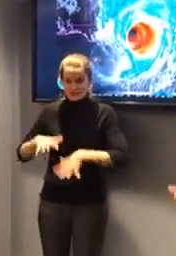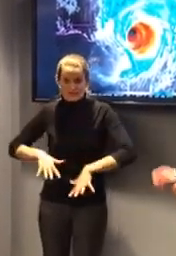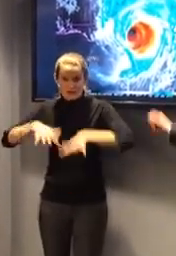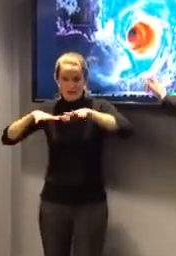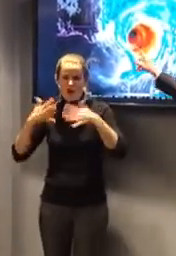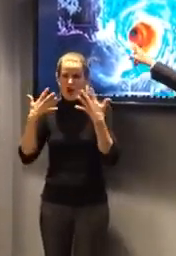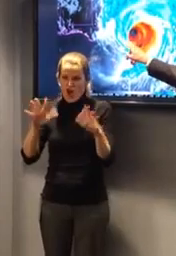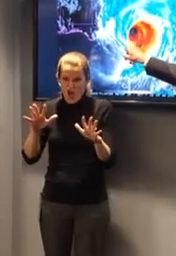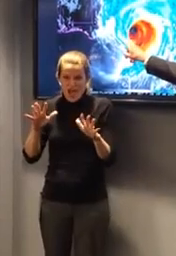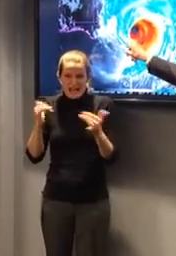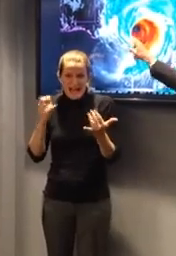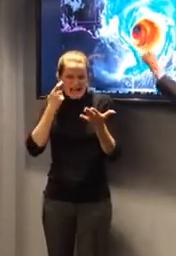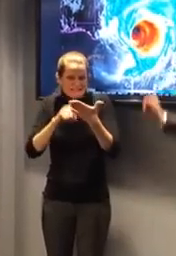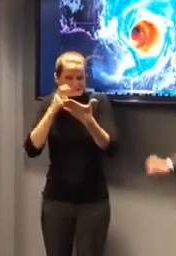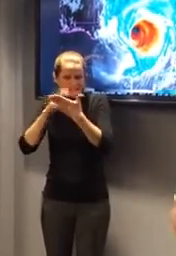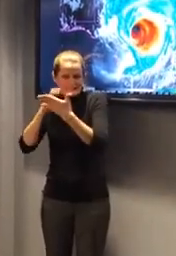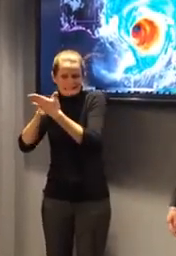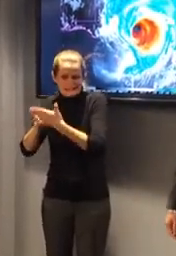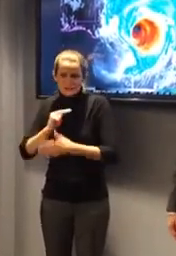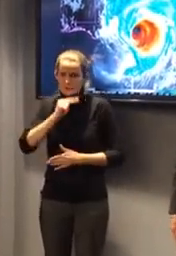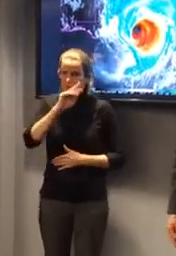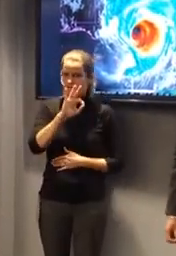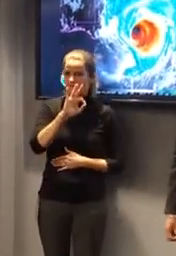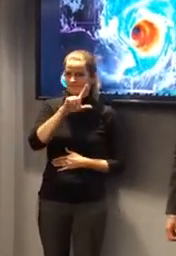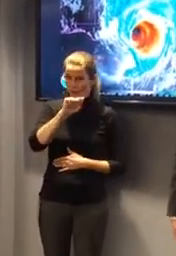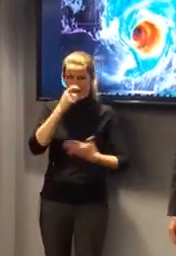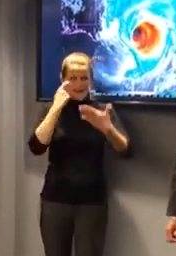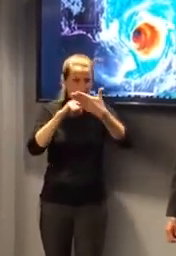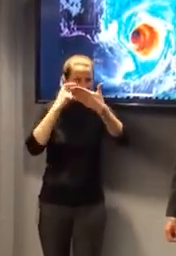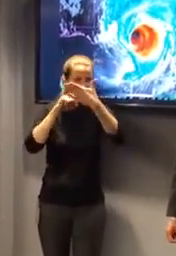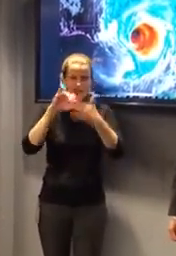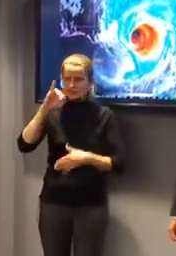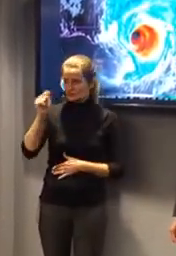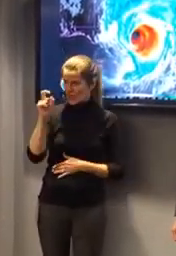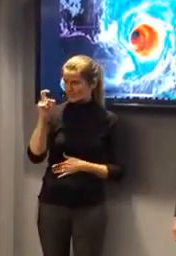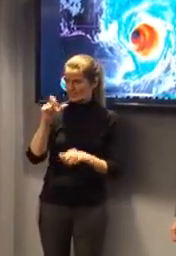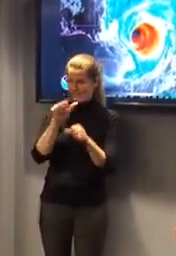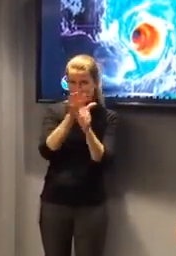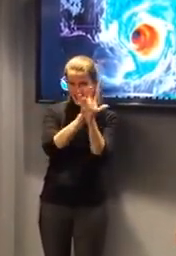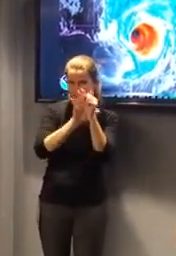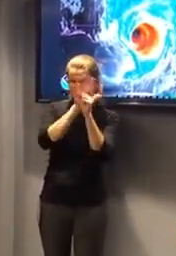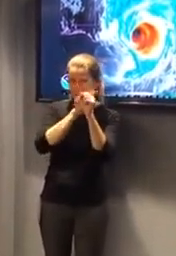where Jacksonville, Florida is seeing significant rainfall leading to flash flooding in that area.